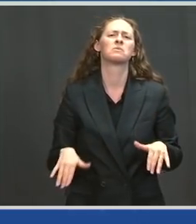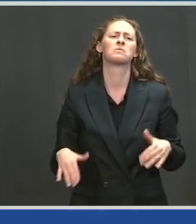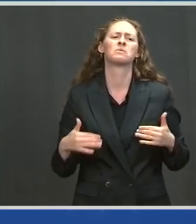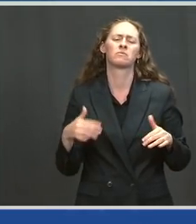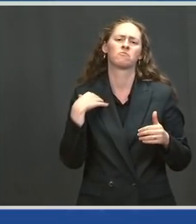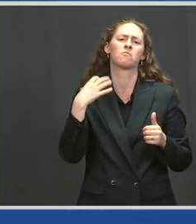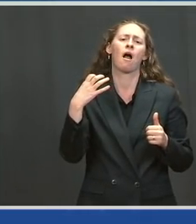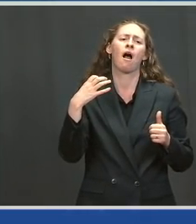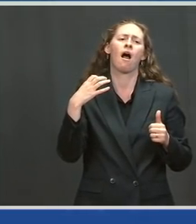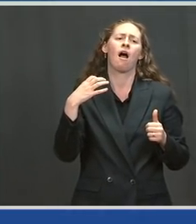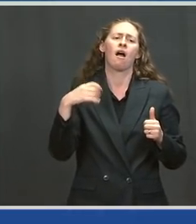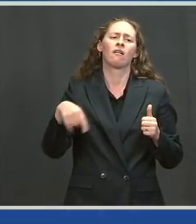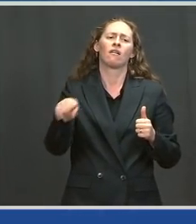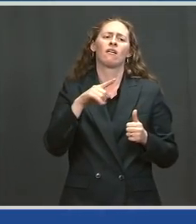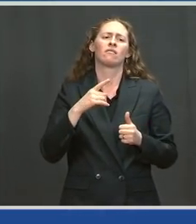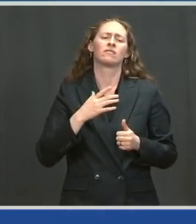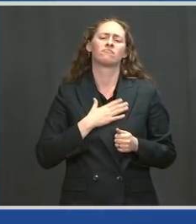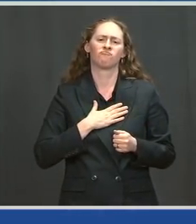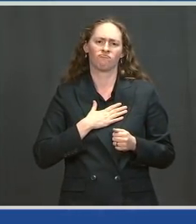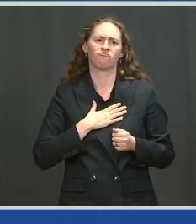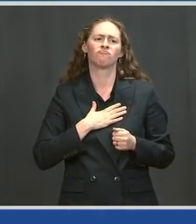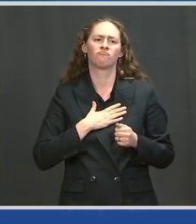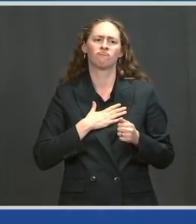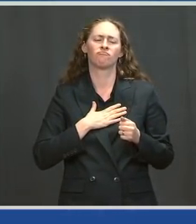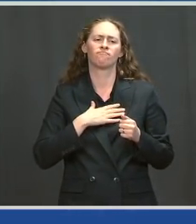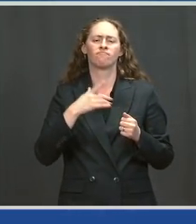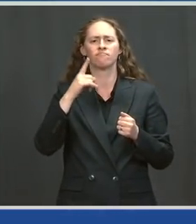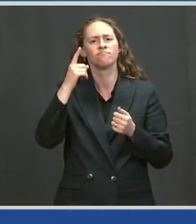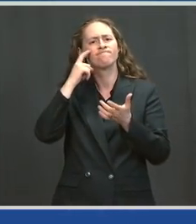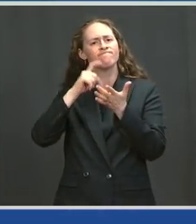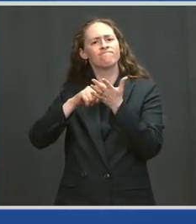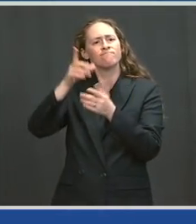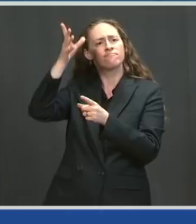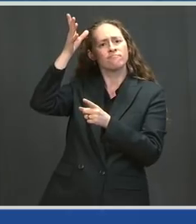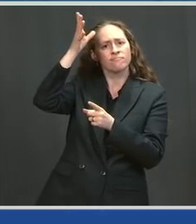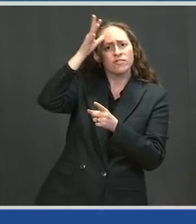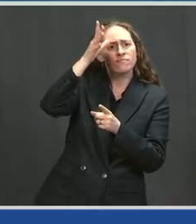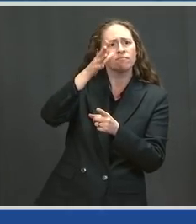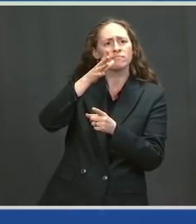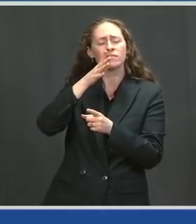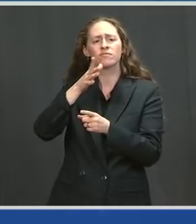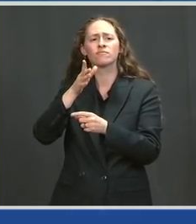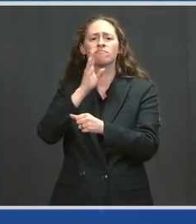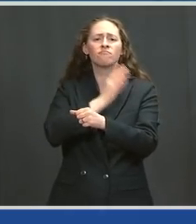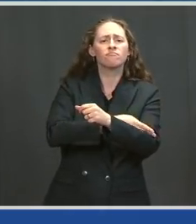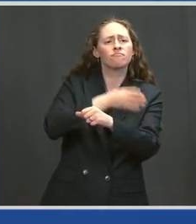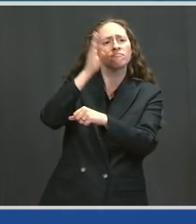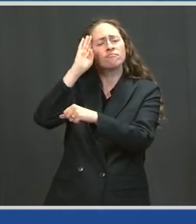the mothers, the sisters, sons, and daughters, friends of God and Greenwood.